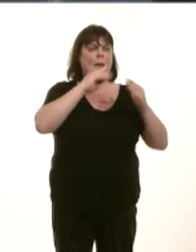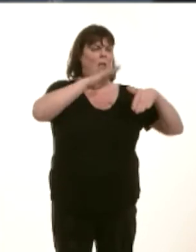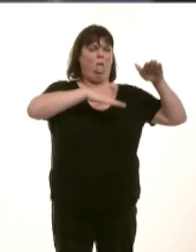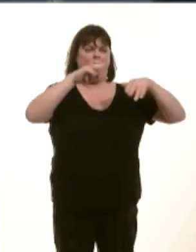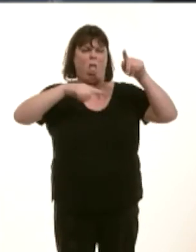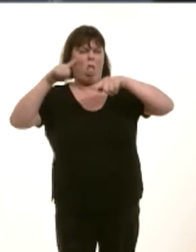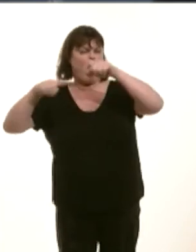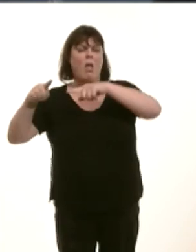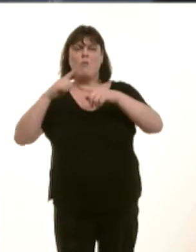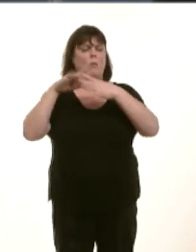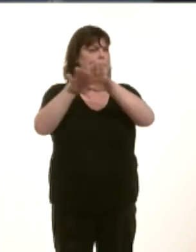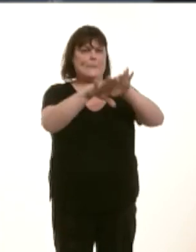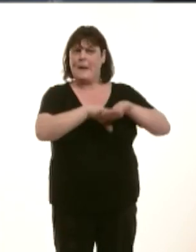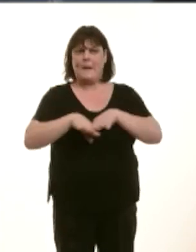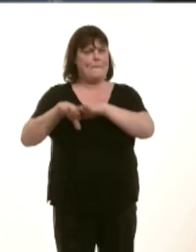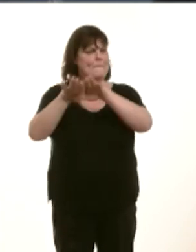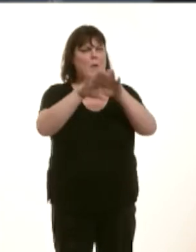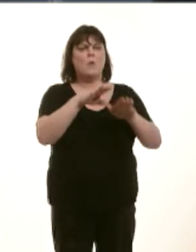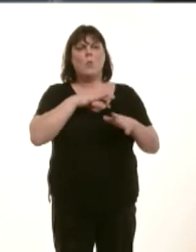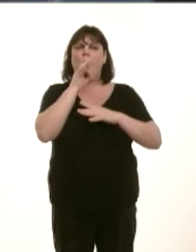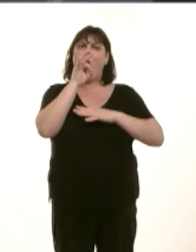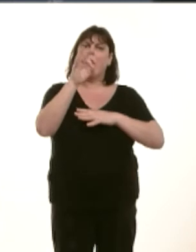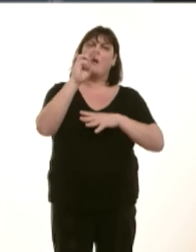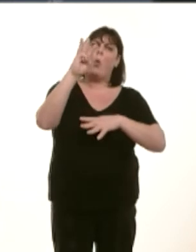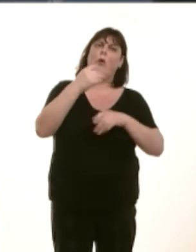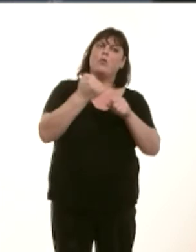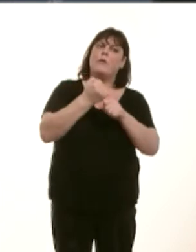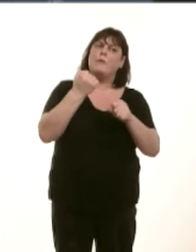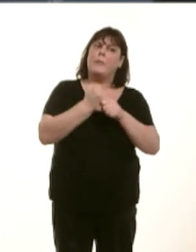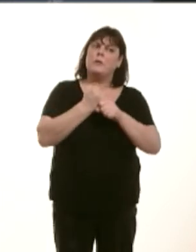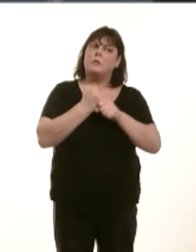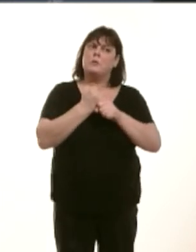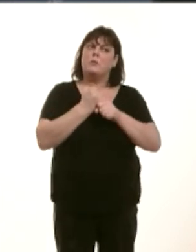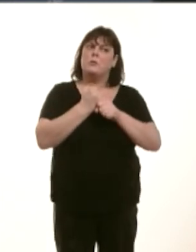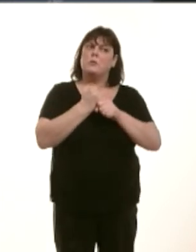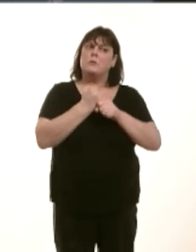by local authorities. What action will the Welsh Government take to communicate to local